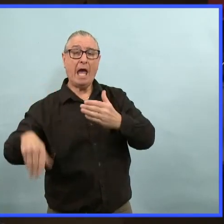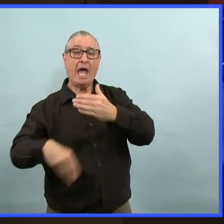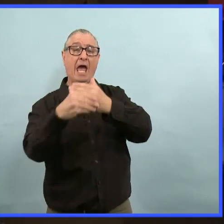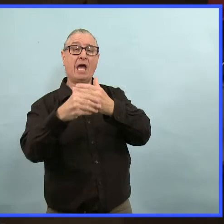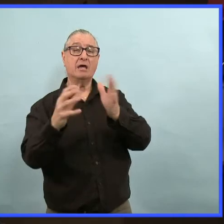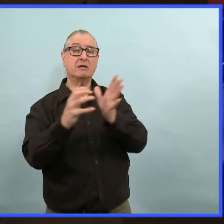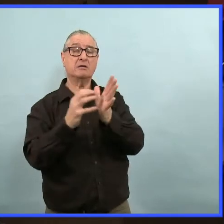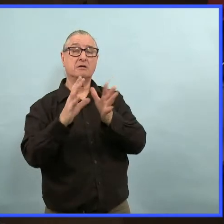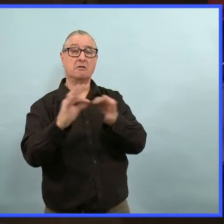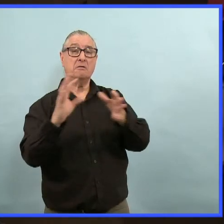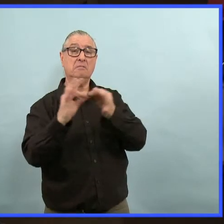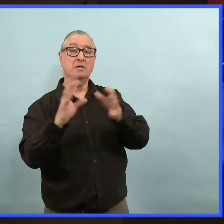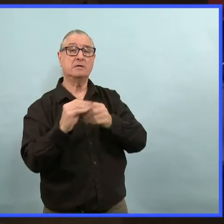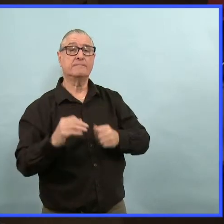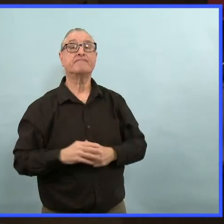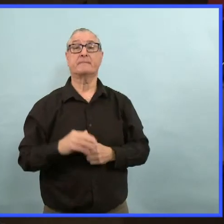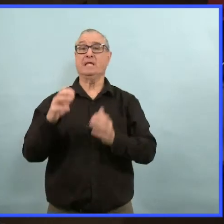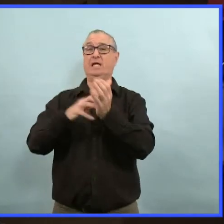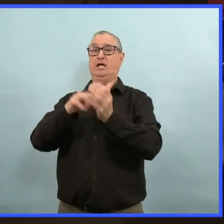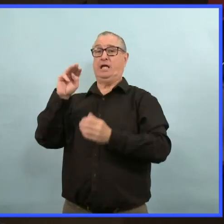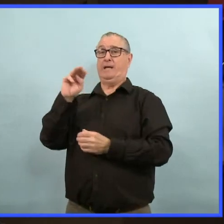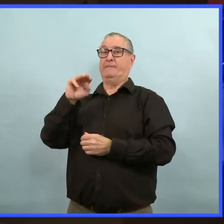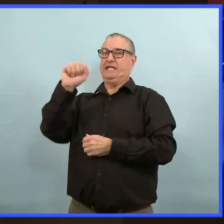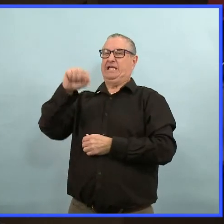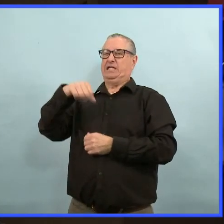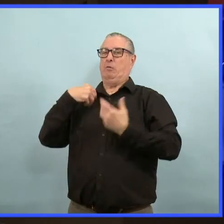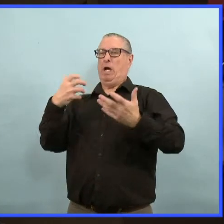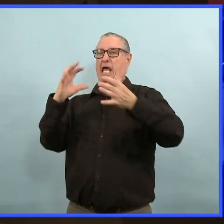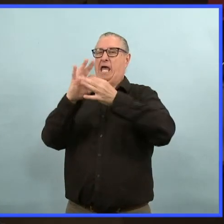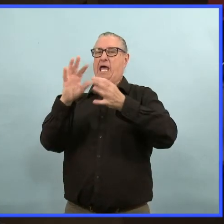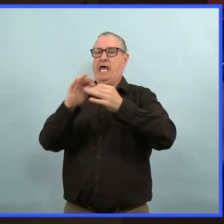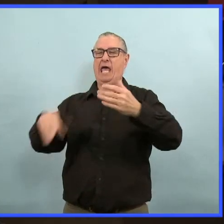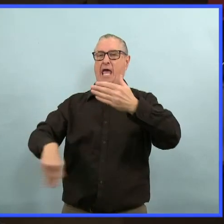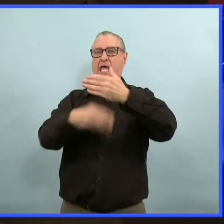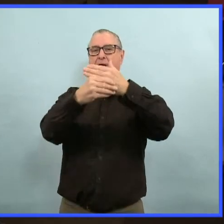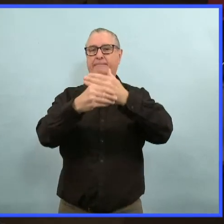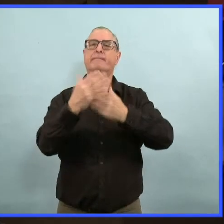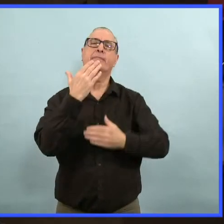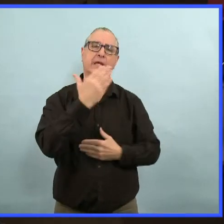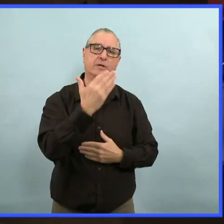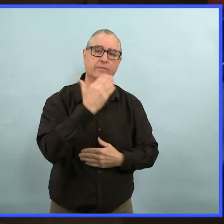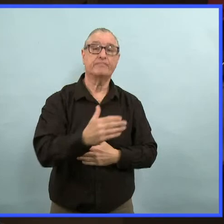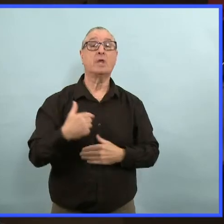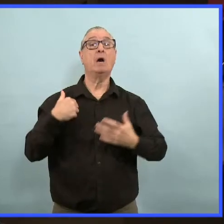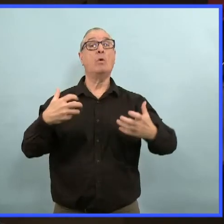add thank you minister to uh to add to to both the minister's comments and uh dr russon's um that the